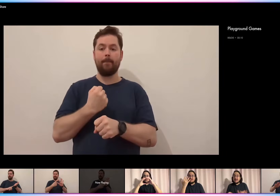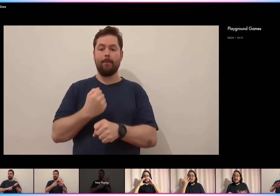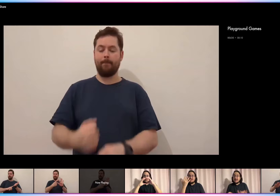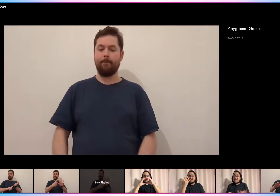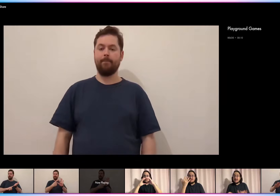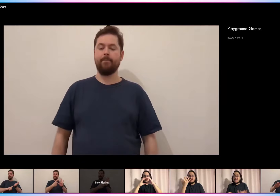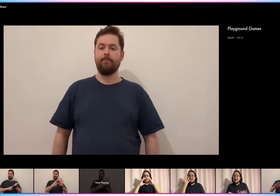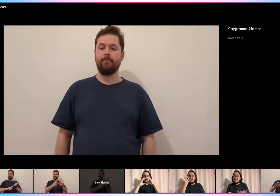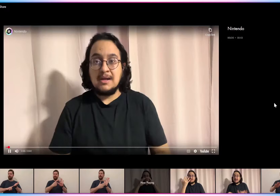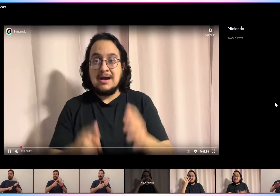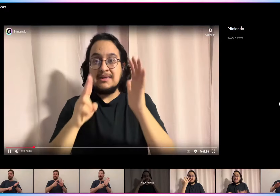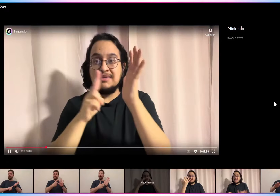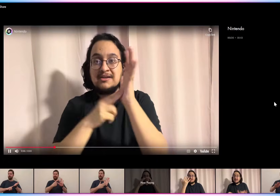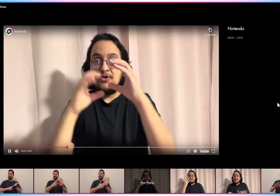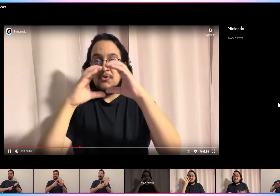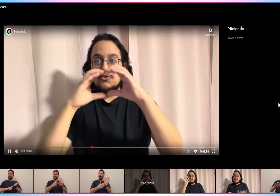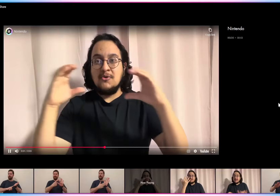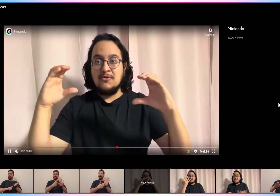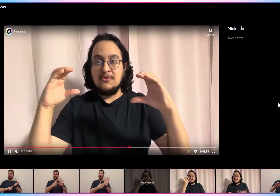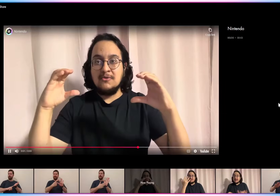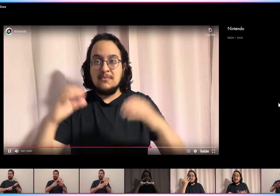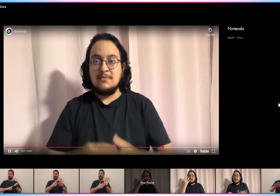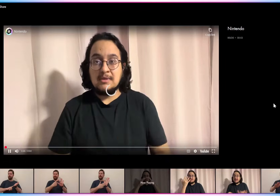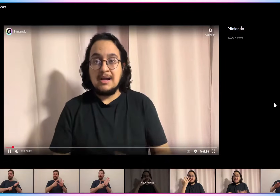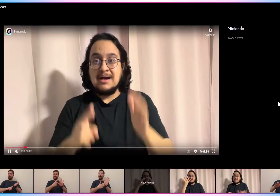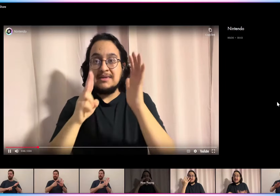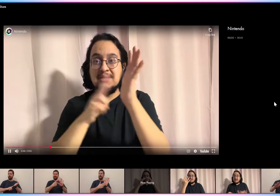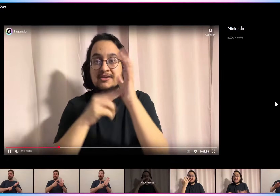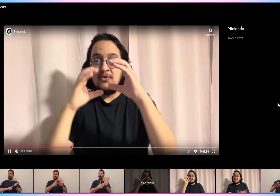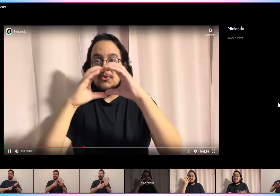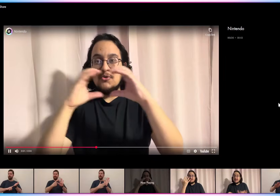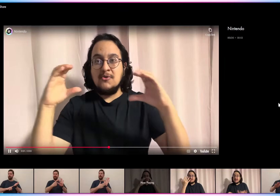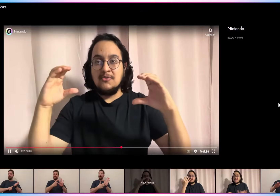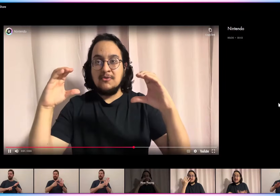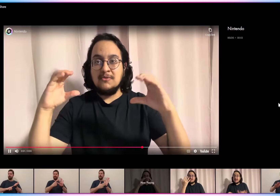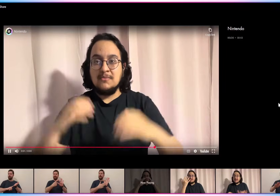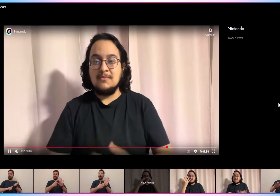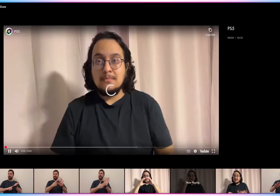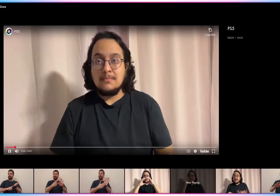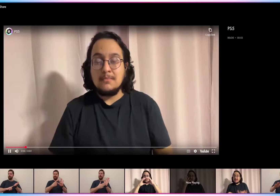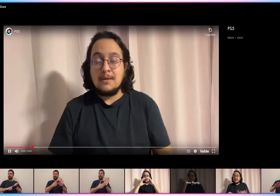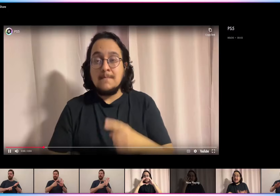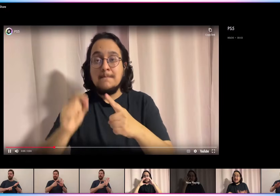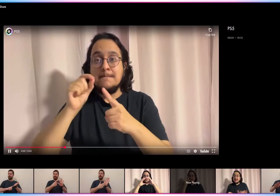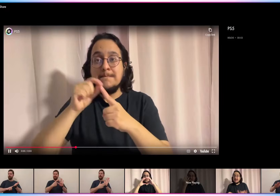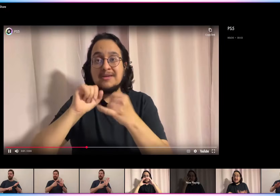by hearing individuals that it would be better to force Deaf people to attempt to lip read,